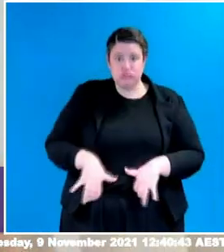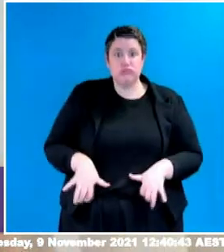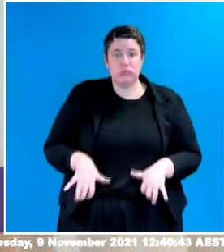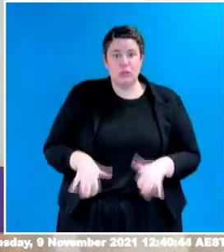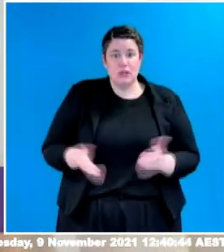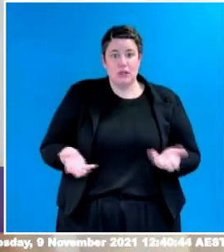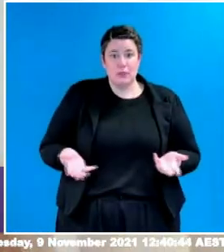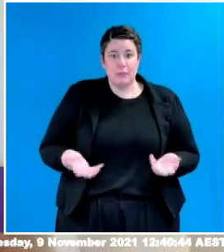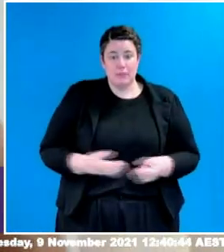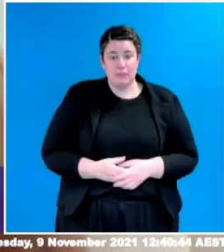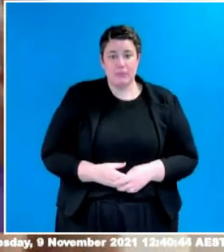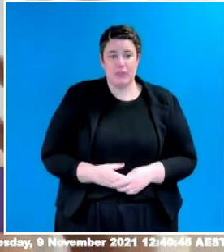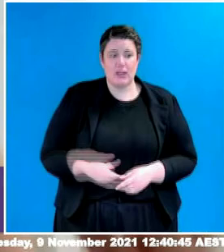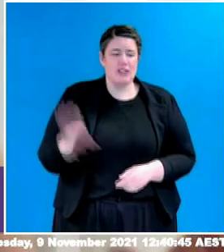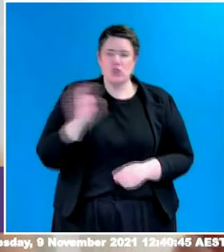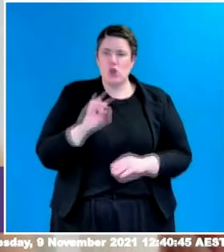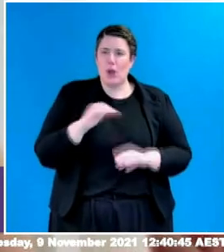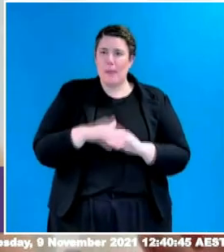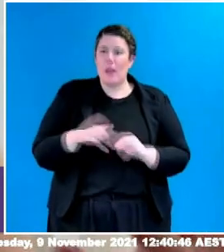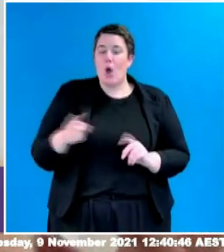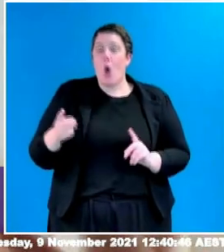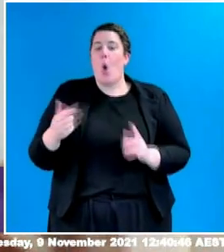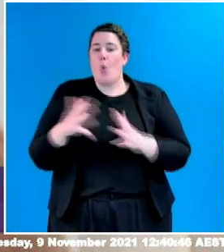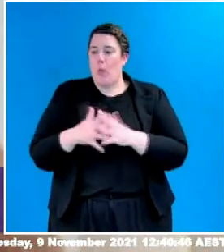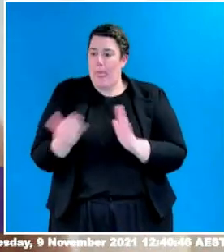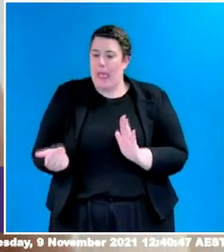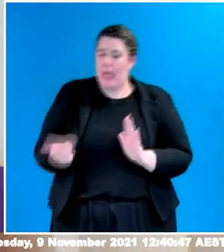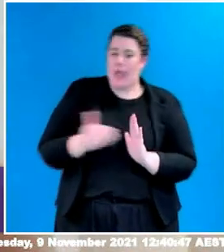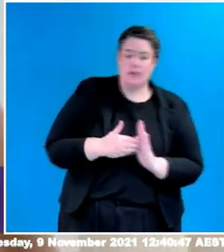It is not about this constant focus on disability, it is simply having